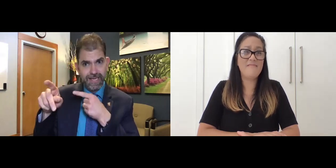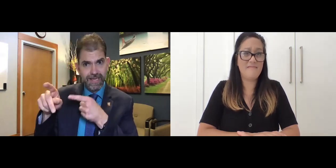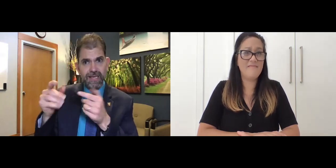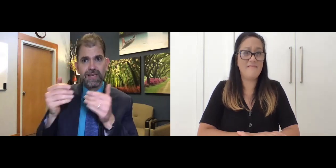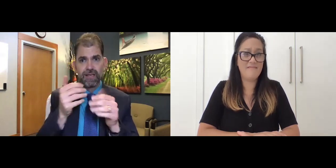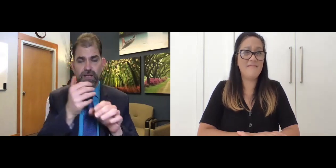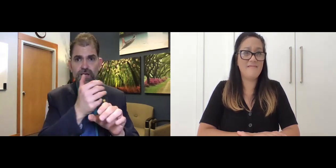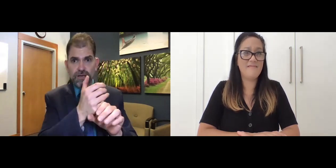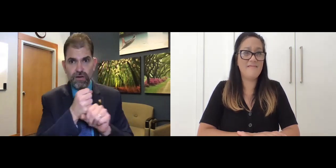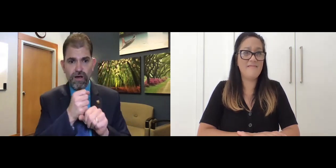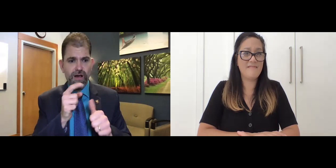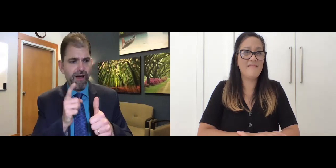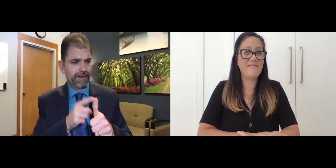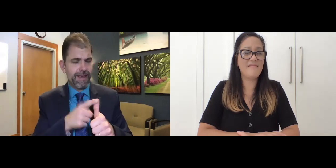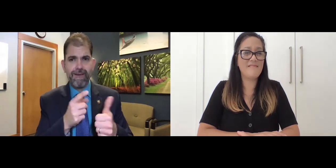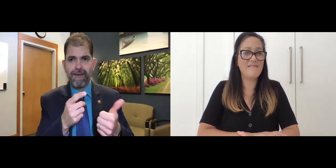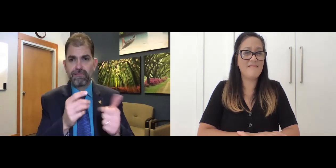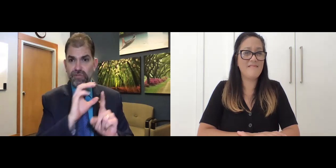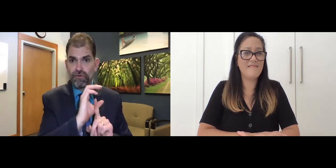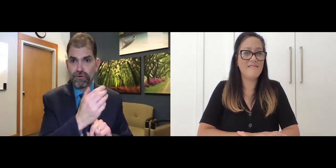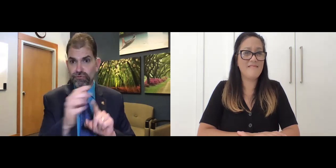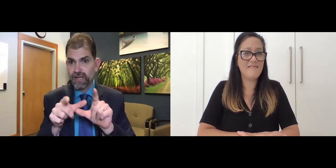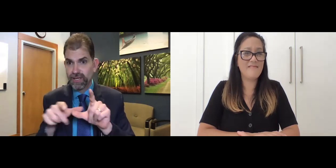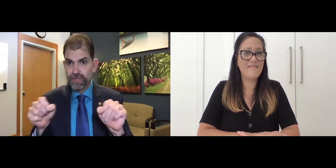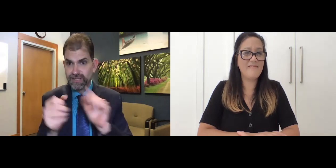person.